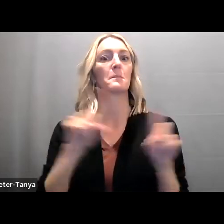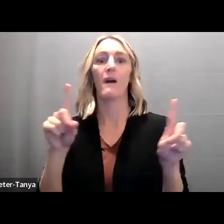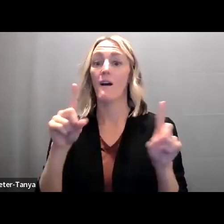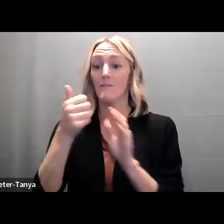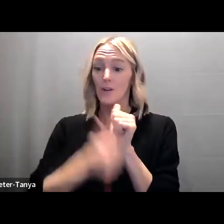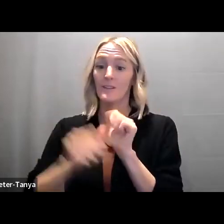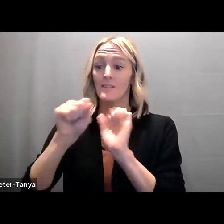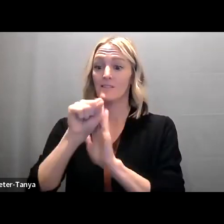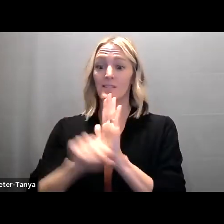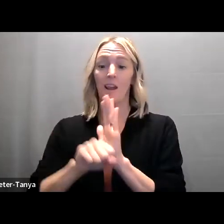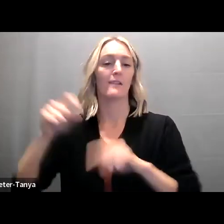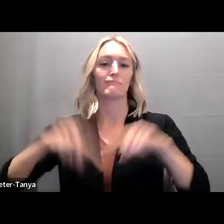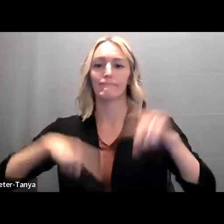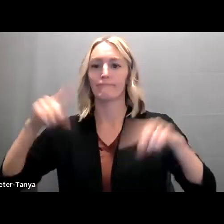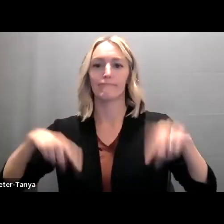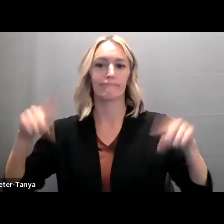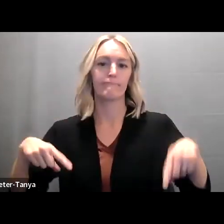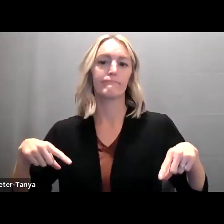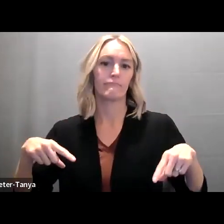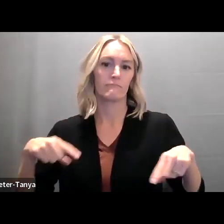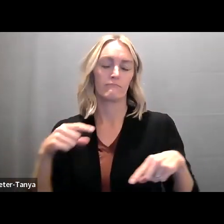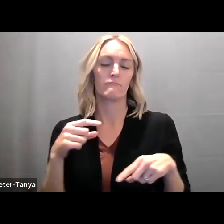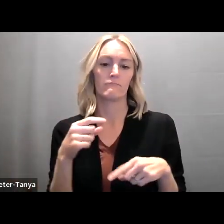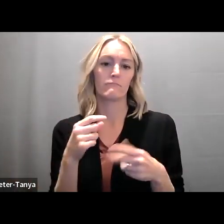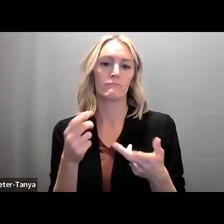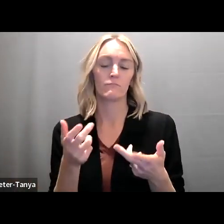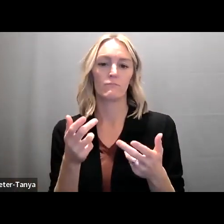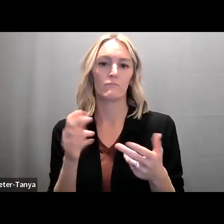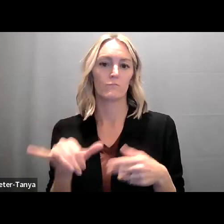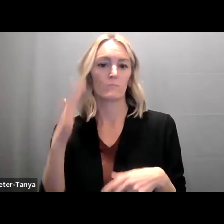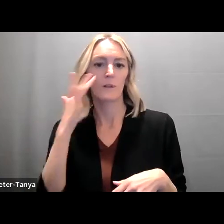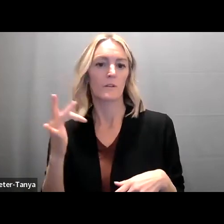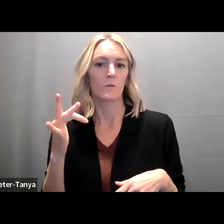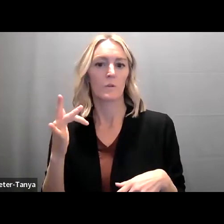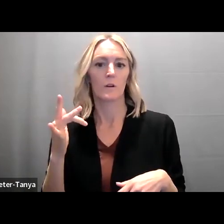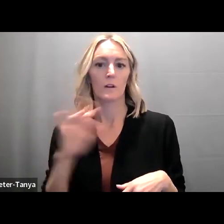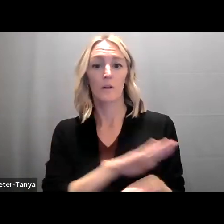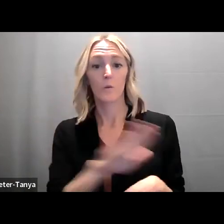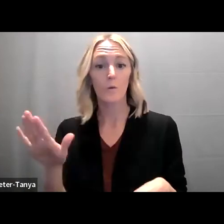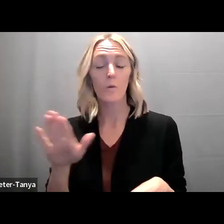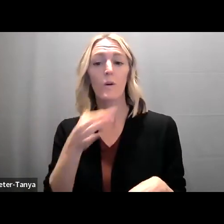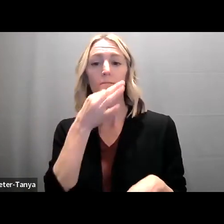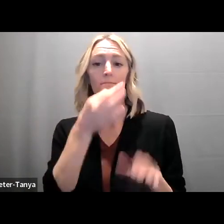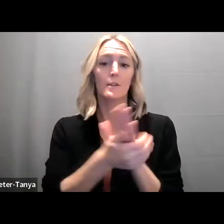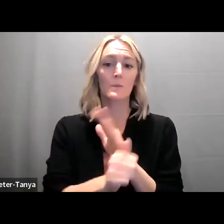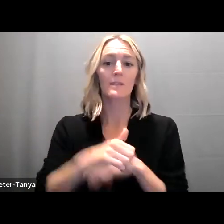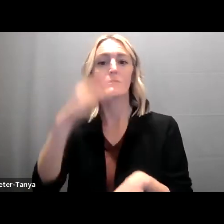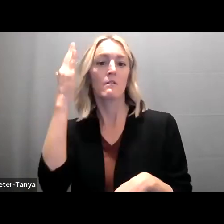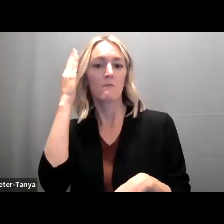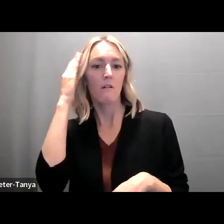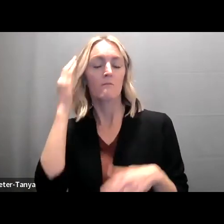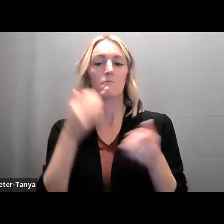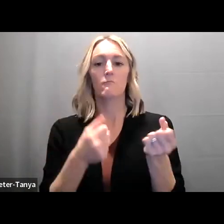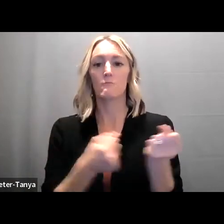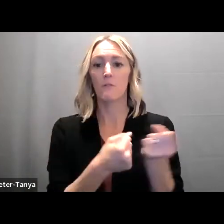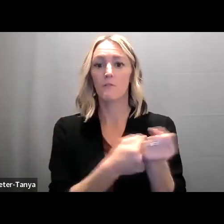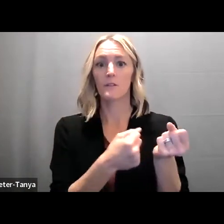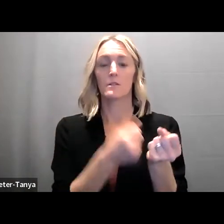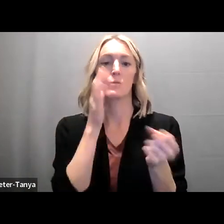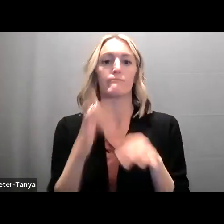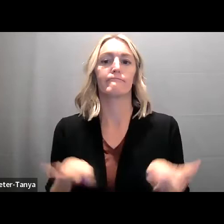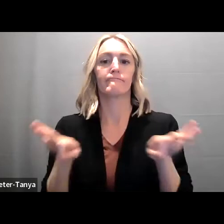in the states which is why your expertise and knowledge advocacy or going to be so important.